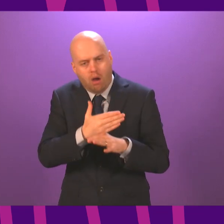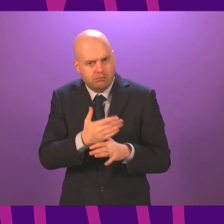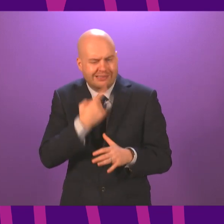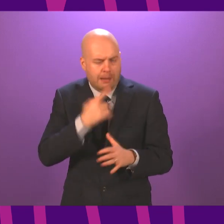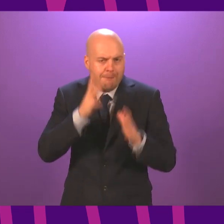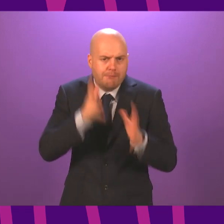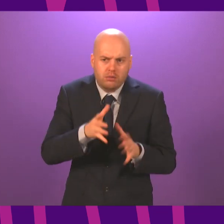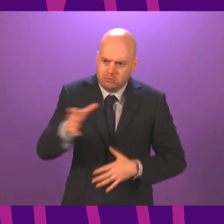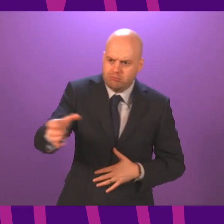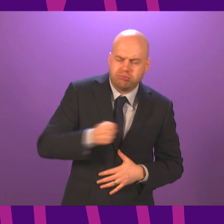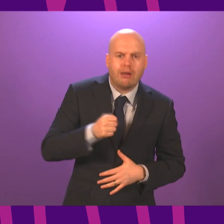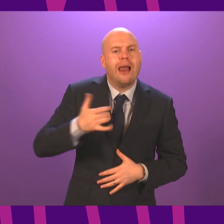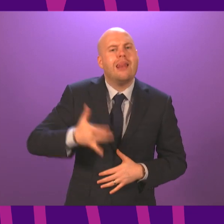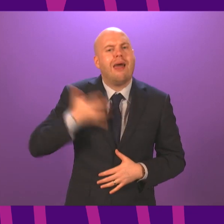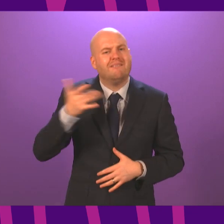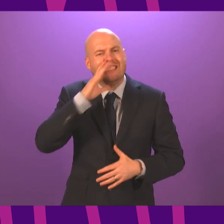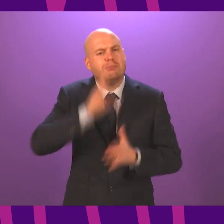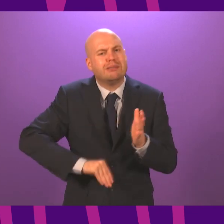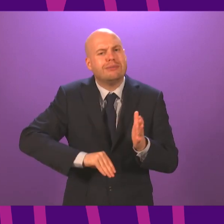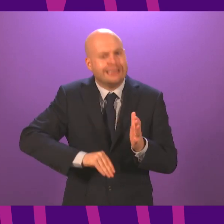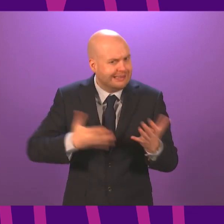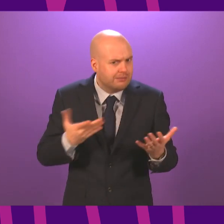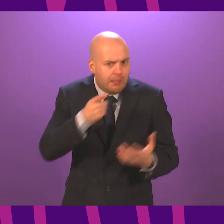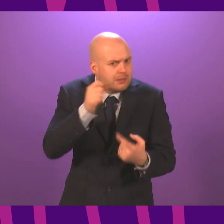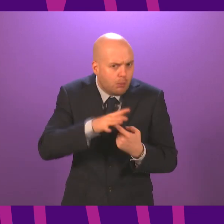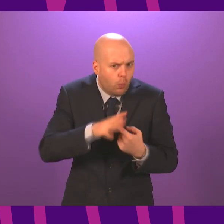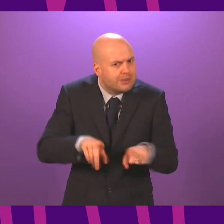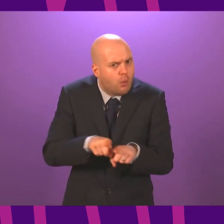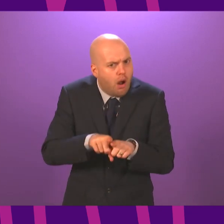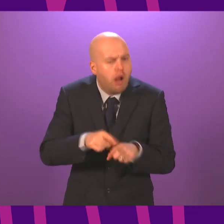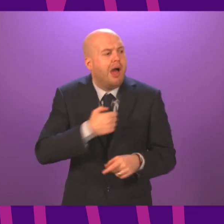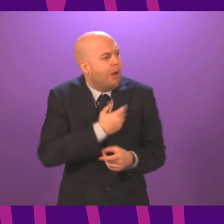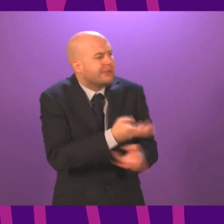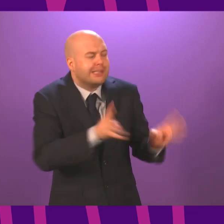lived experience that John Mason mentioned and on the views of stakeholders. I hope